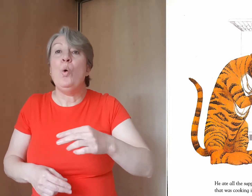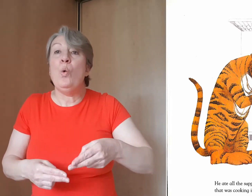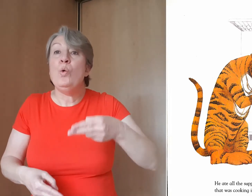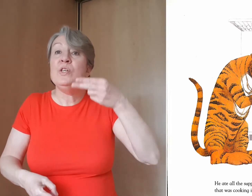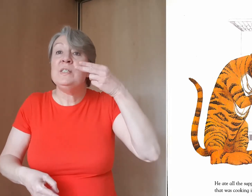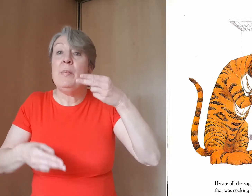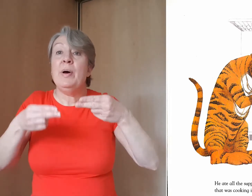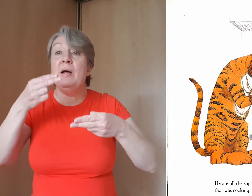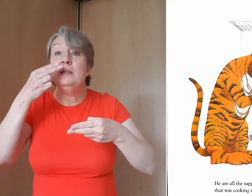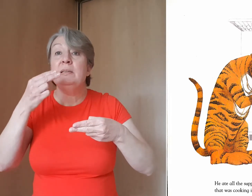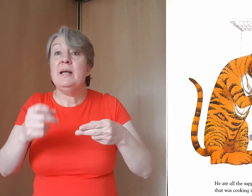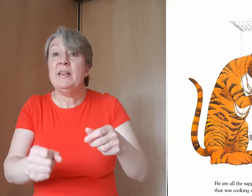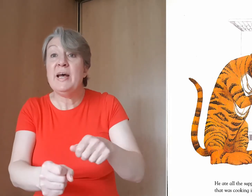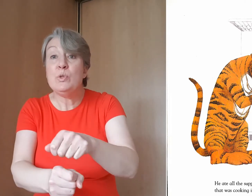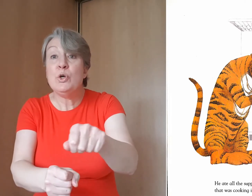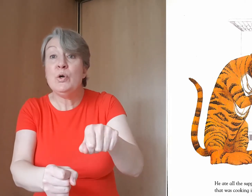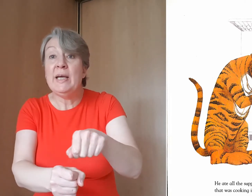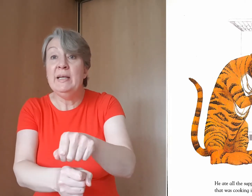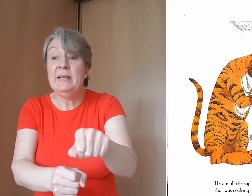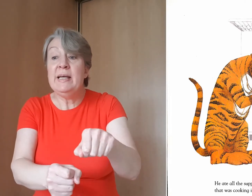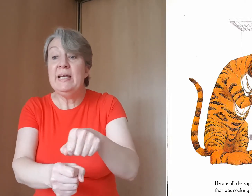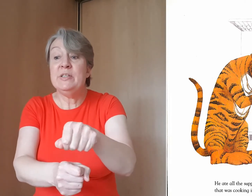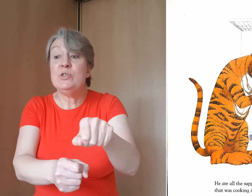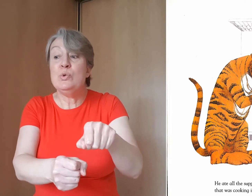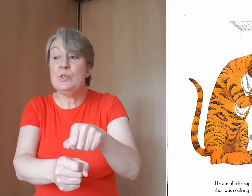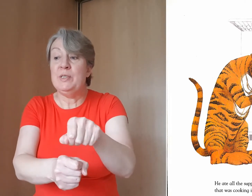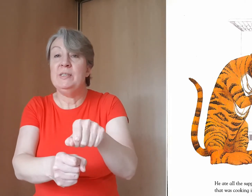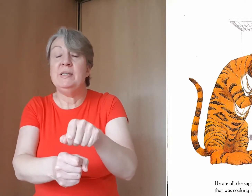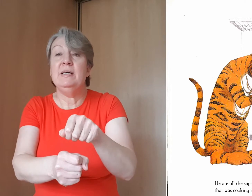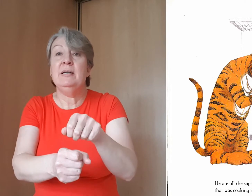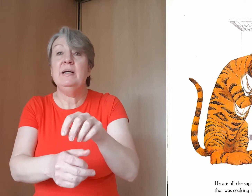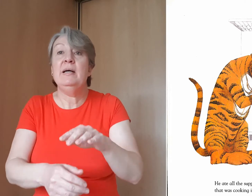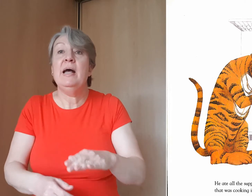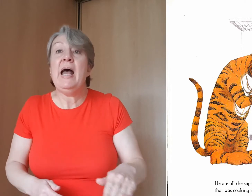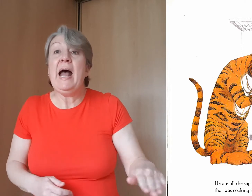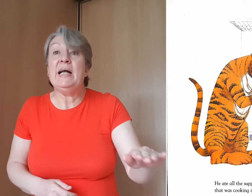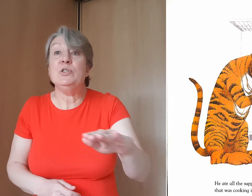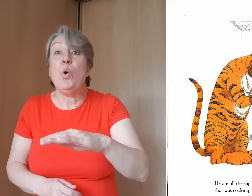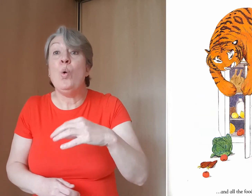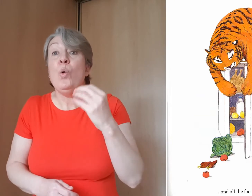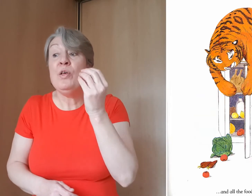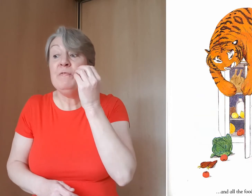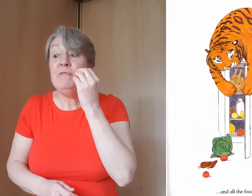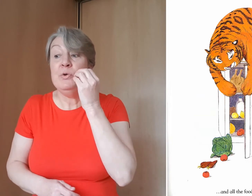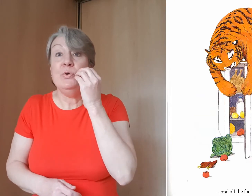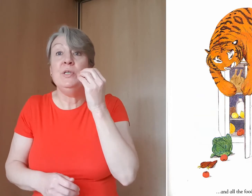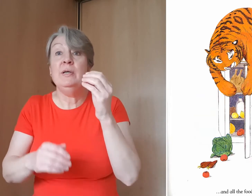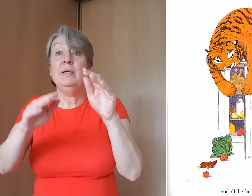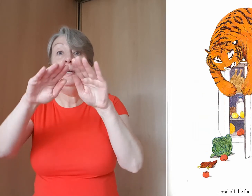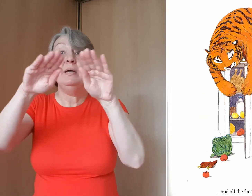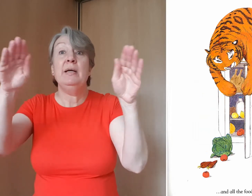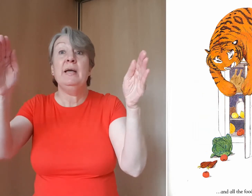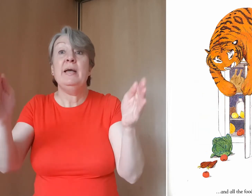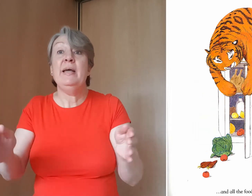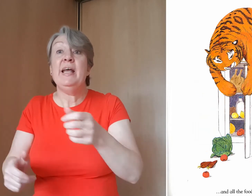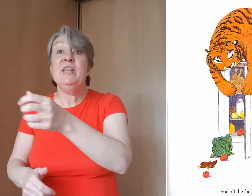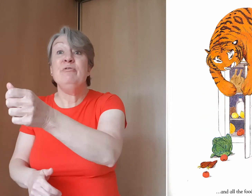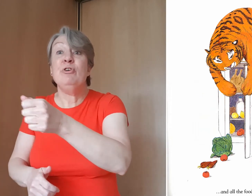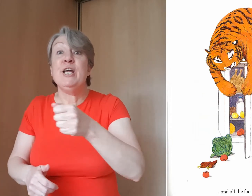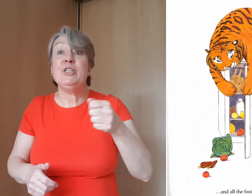all the supper that was cooking in the saucepans and all the food in the fridge